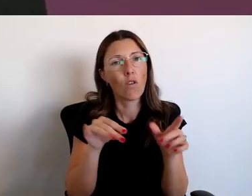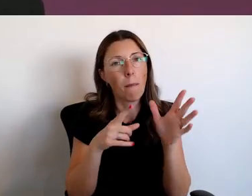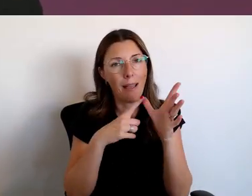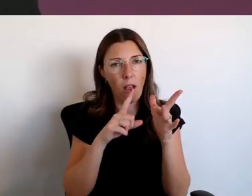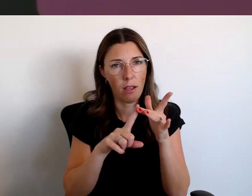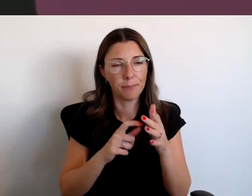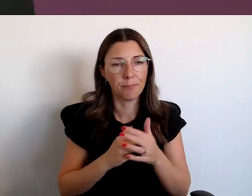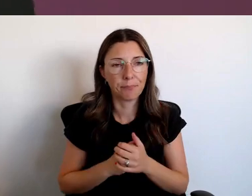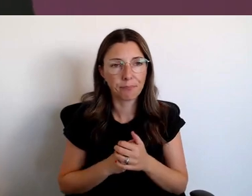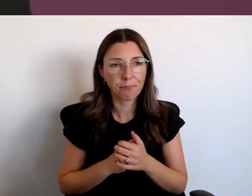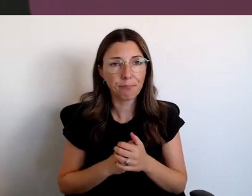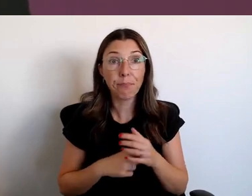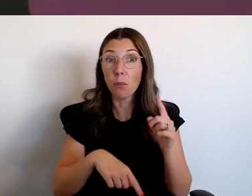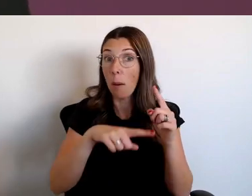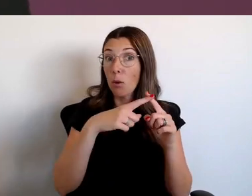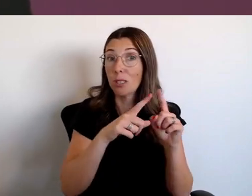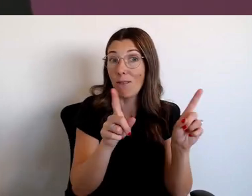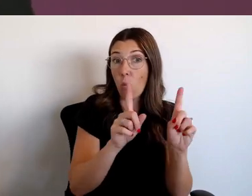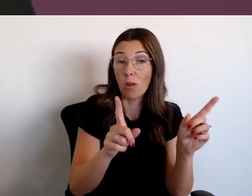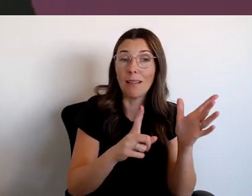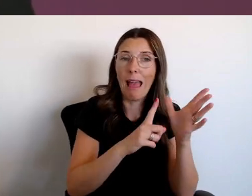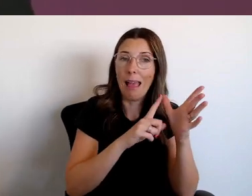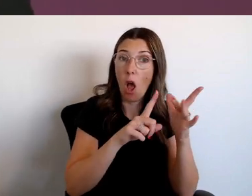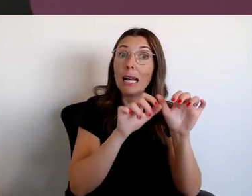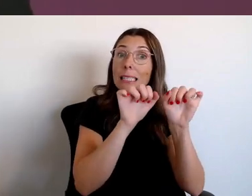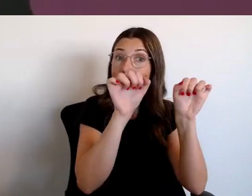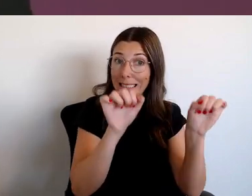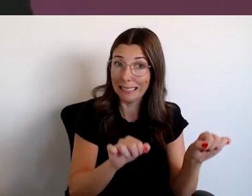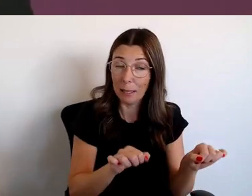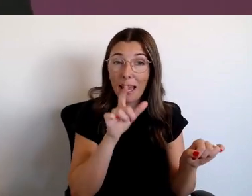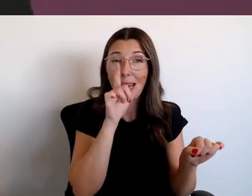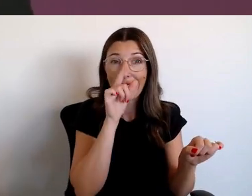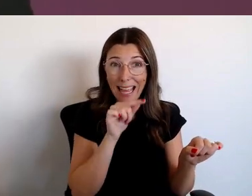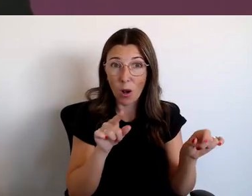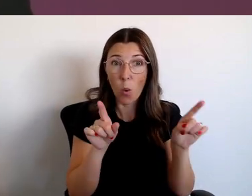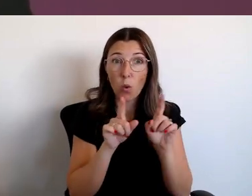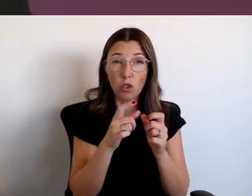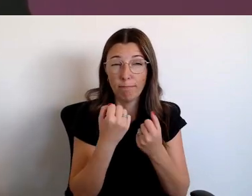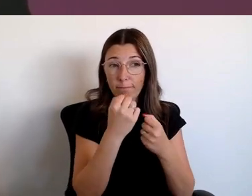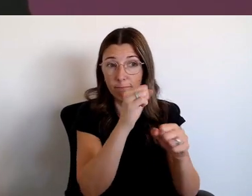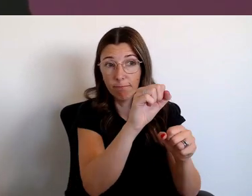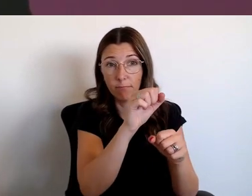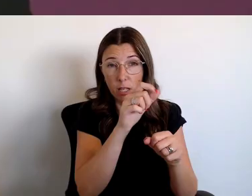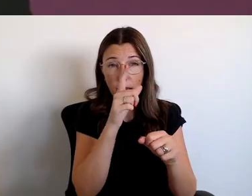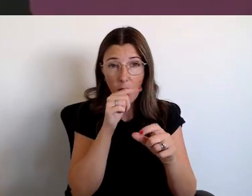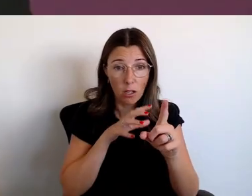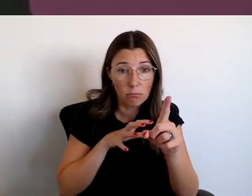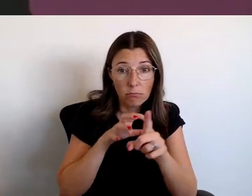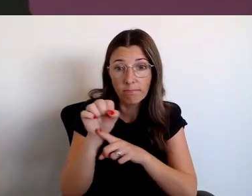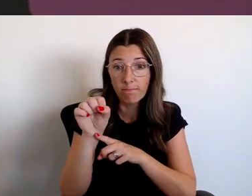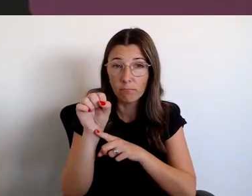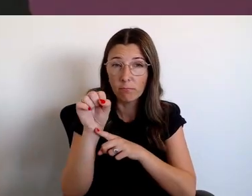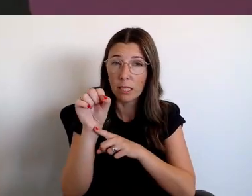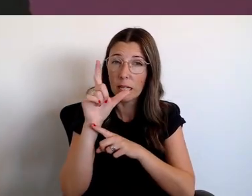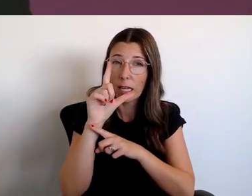On the upside, AI systems can also prevent, detect and expose corruption.